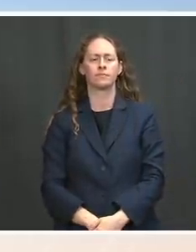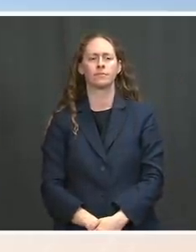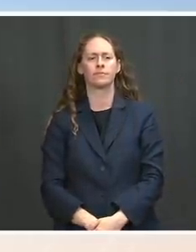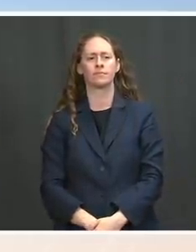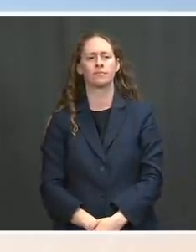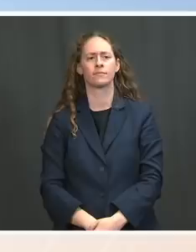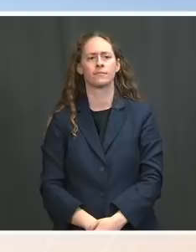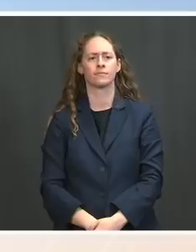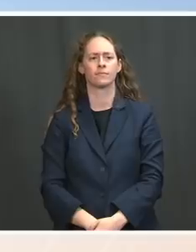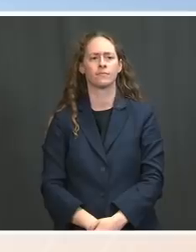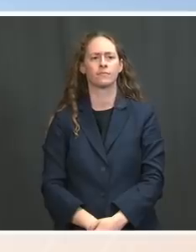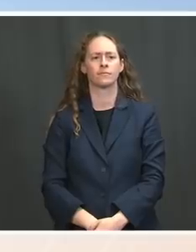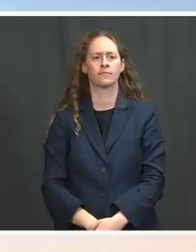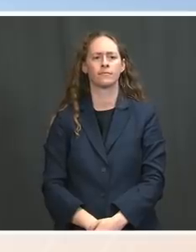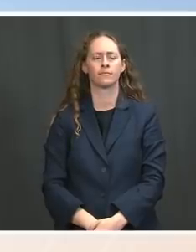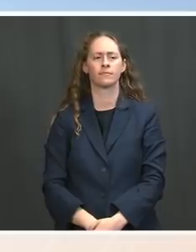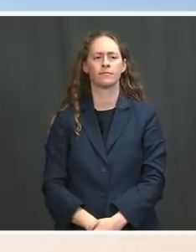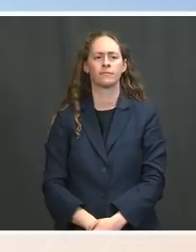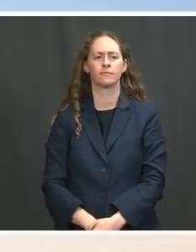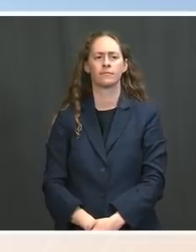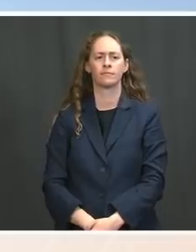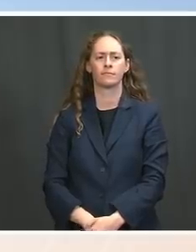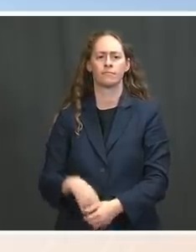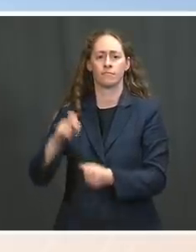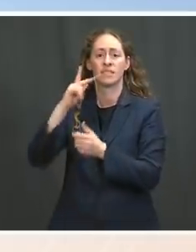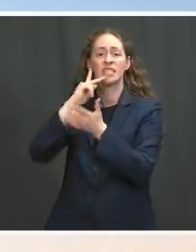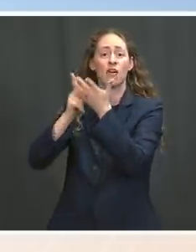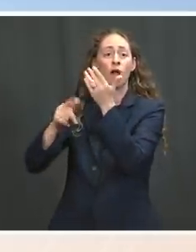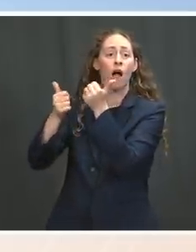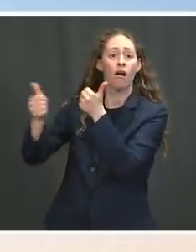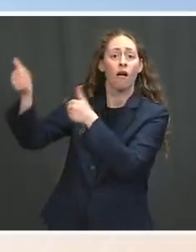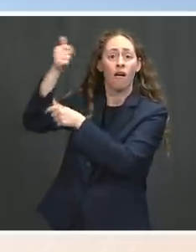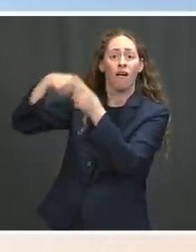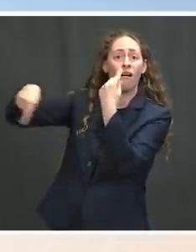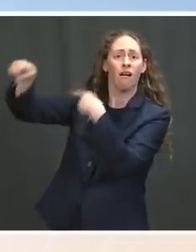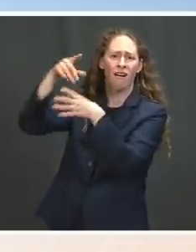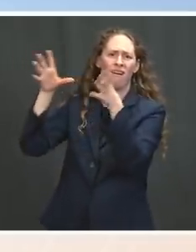including Administrator Regan. We'll be doing everything that we can to reduce the impact